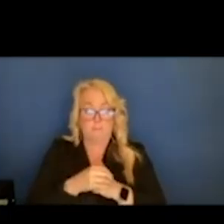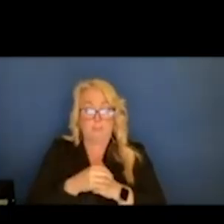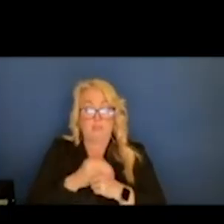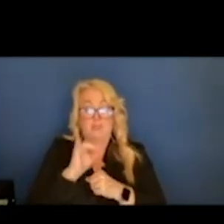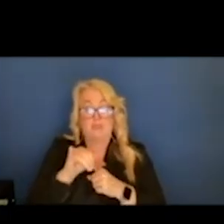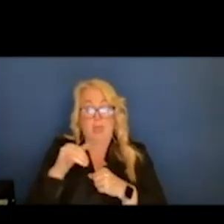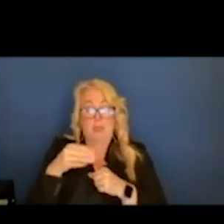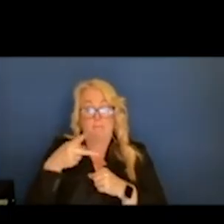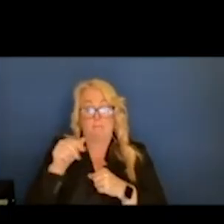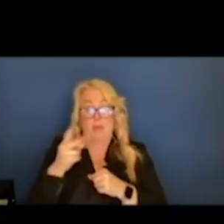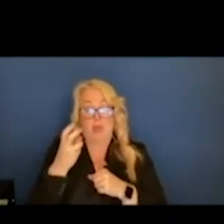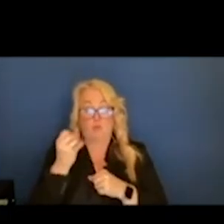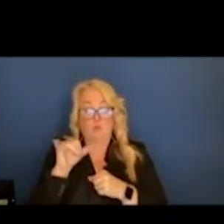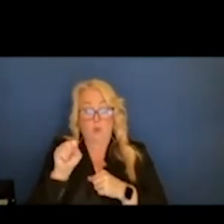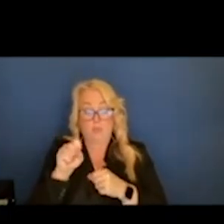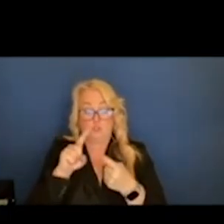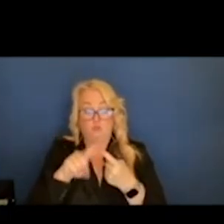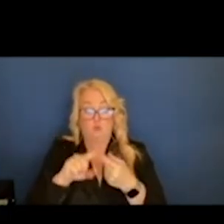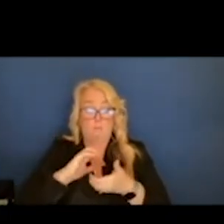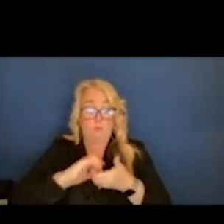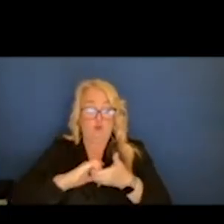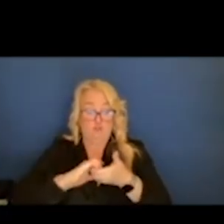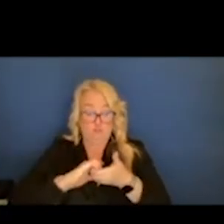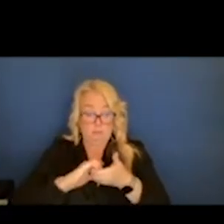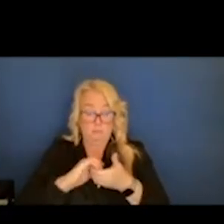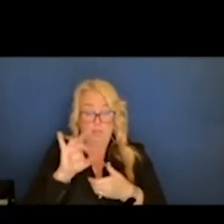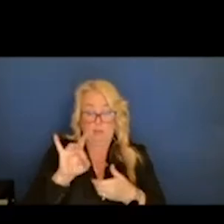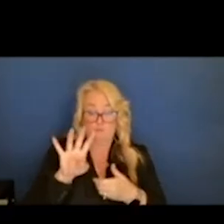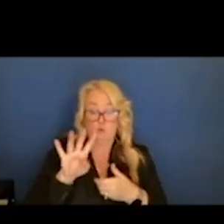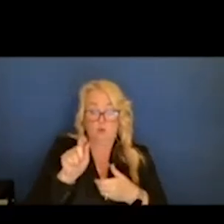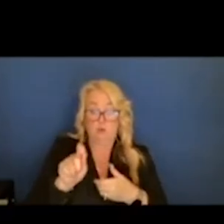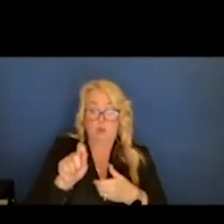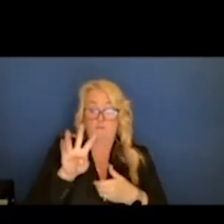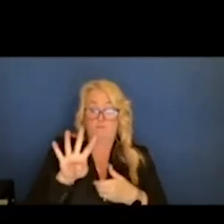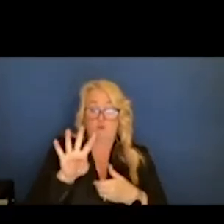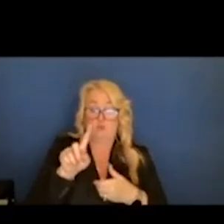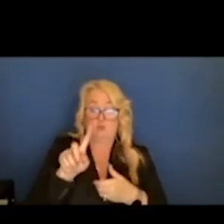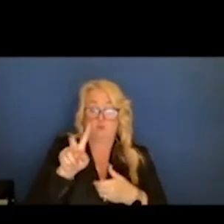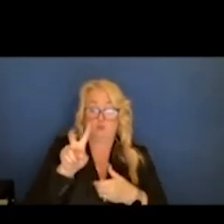The Pathways to Partnerships Program (84.421E) is another way the DIF is helping people with